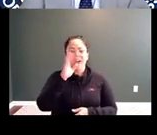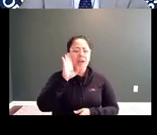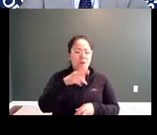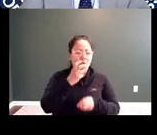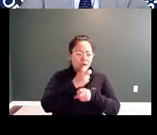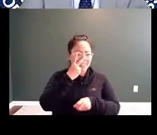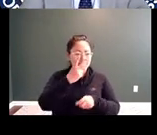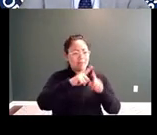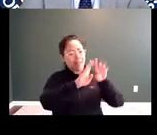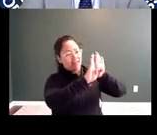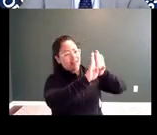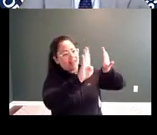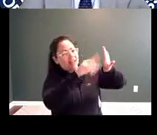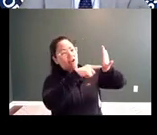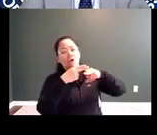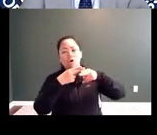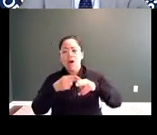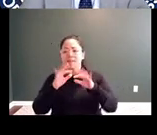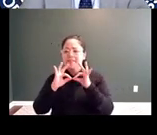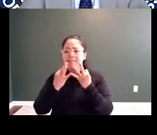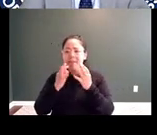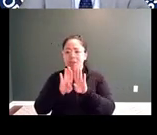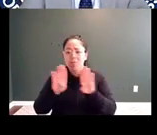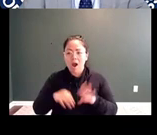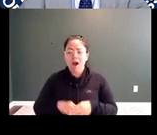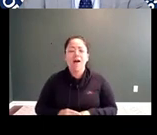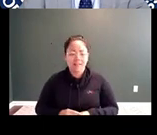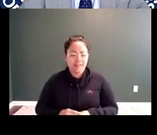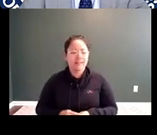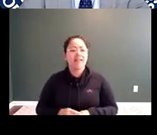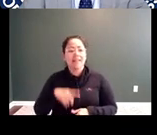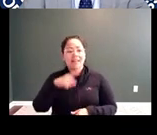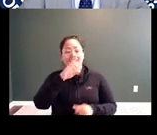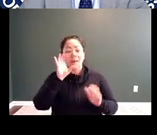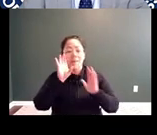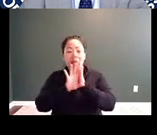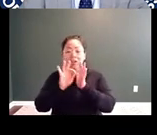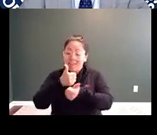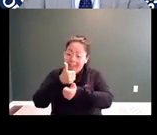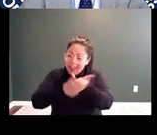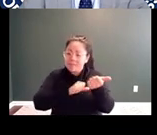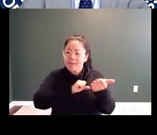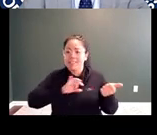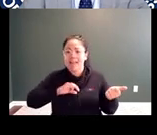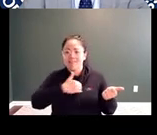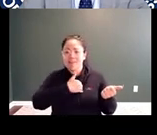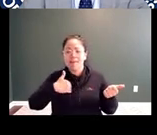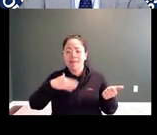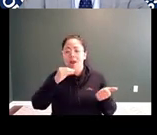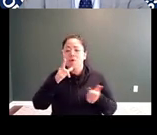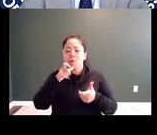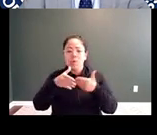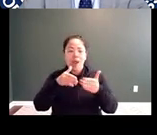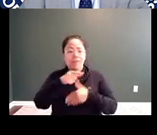but this is our family wall. And it is a picture of every staff member and who or whatever they consider a family.